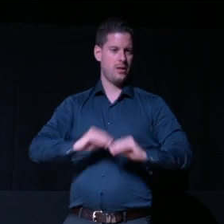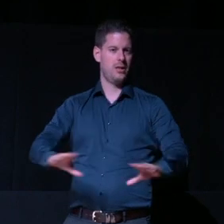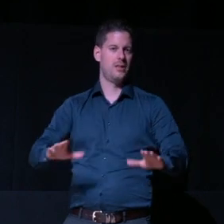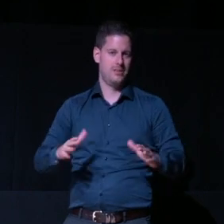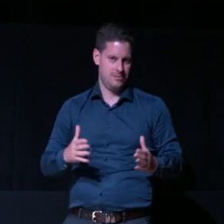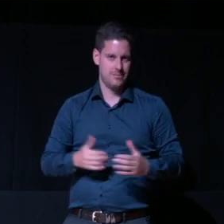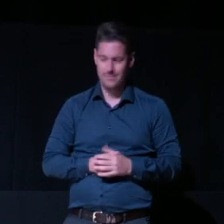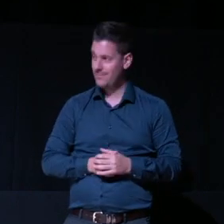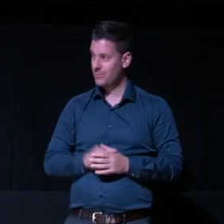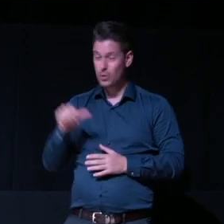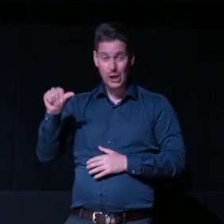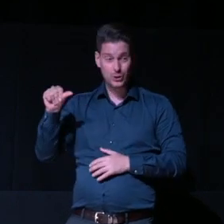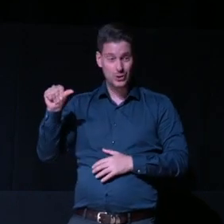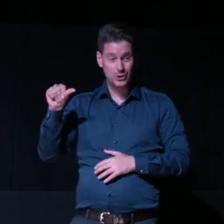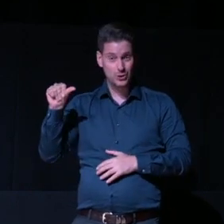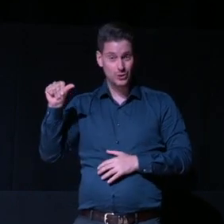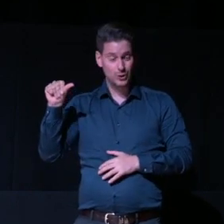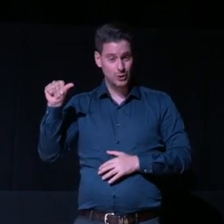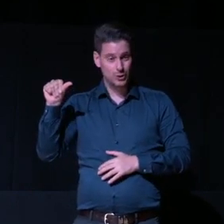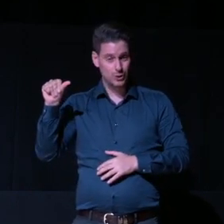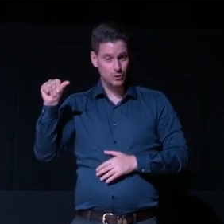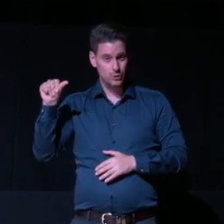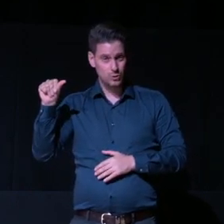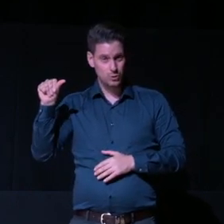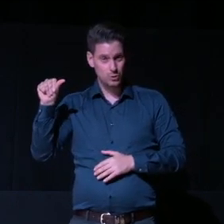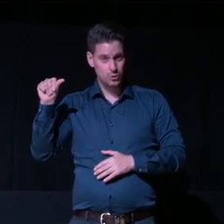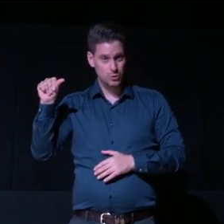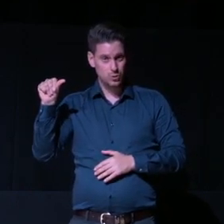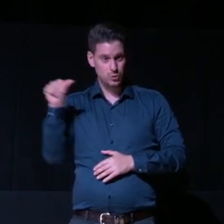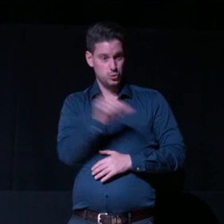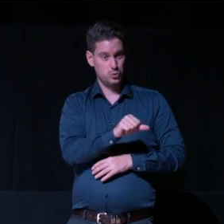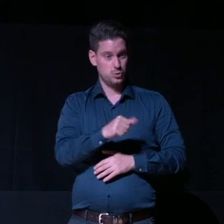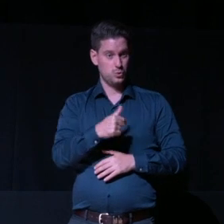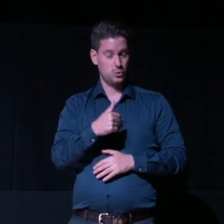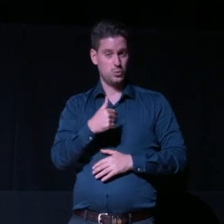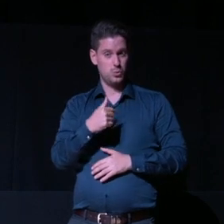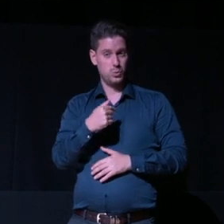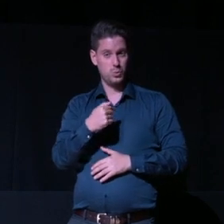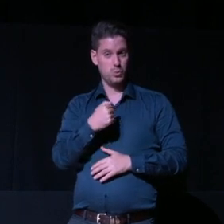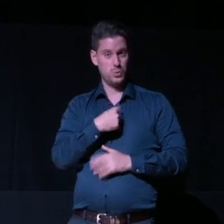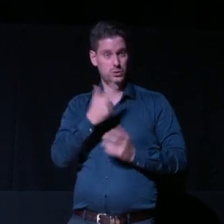is should should we express our disapproval with the behaviour of individual artists by